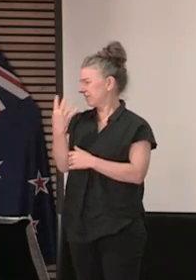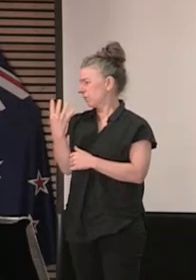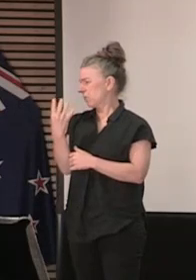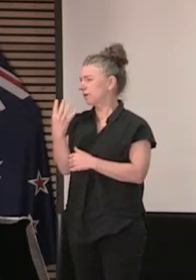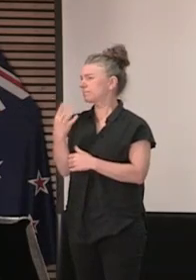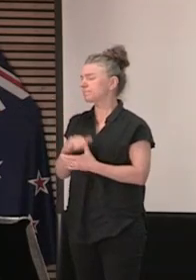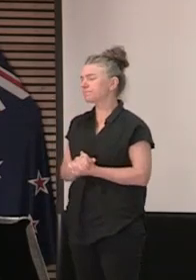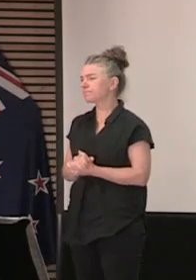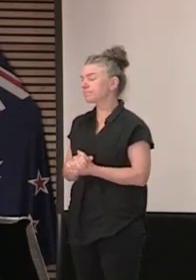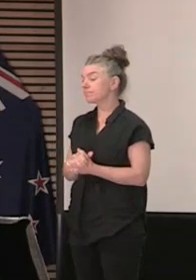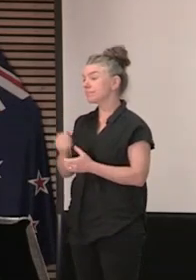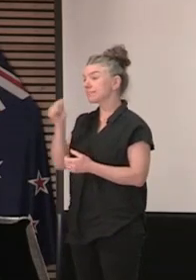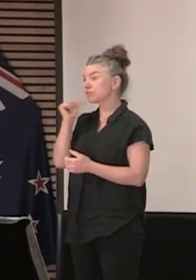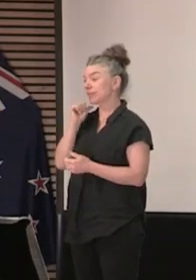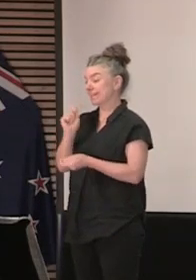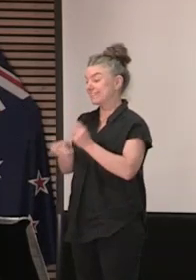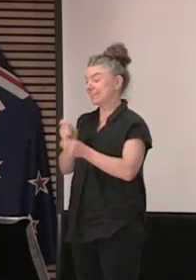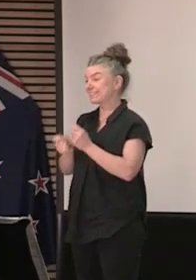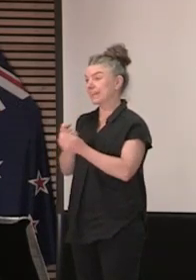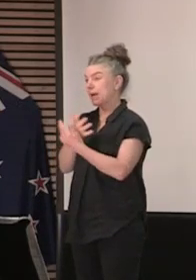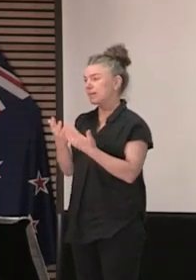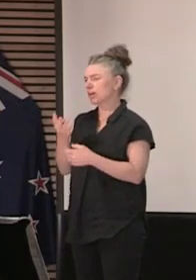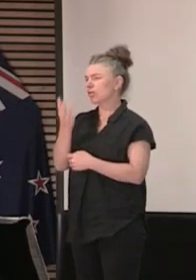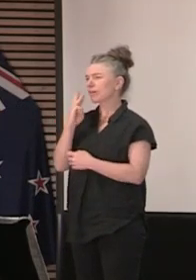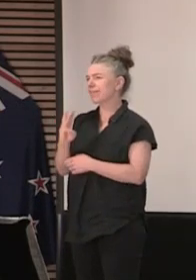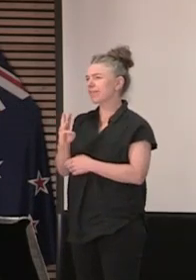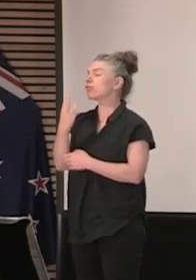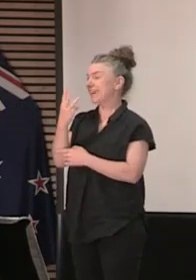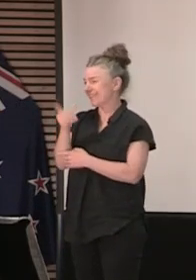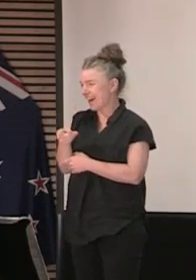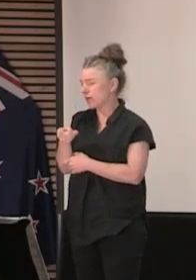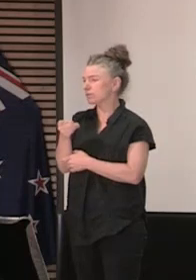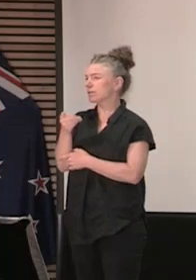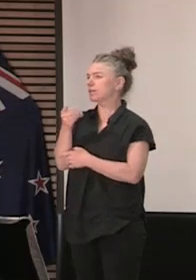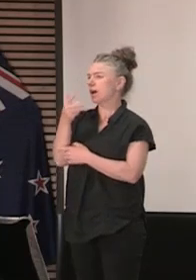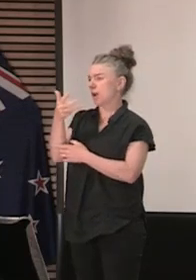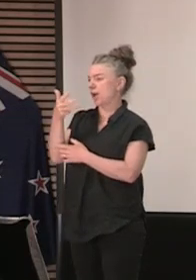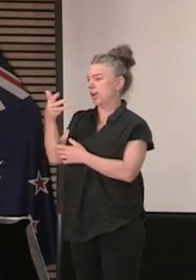. 3, 990 tests processed, and the. total number of tests.